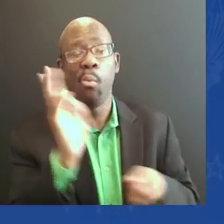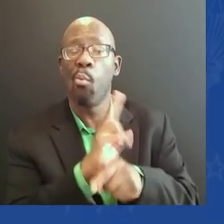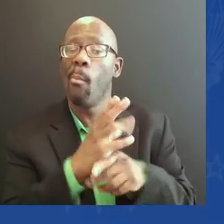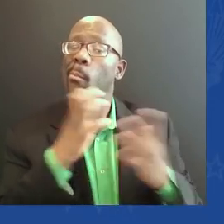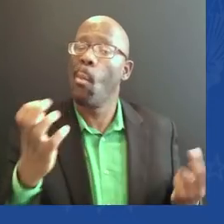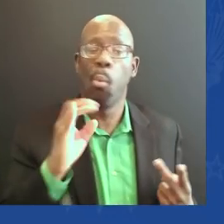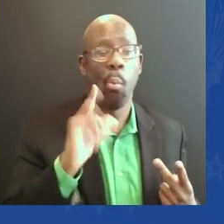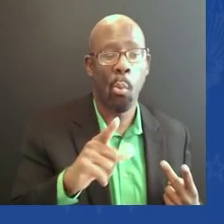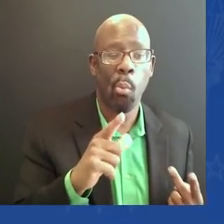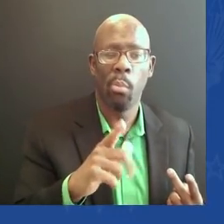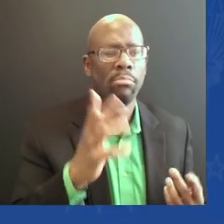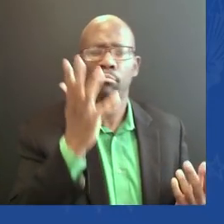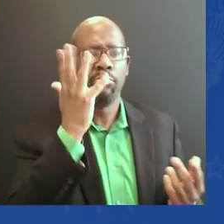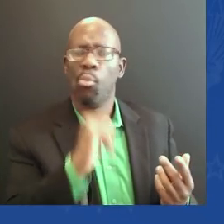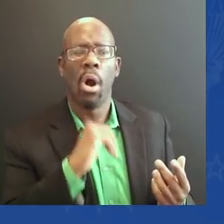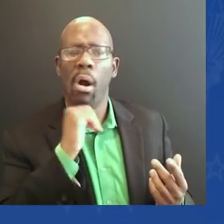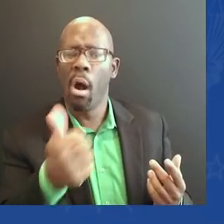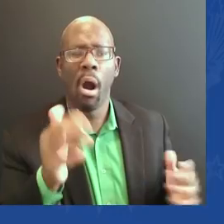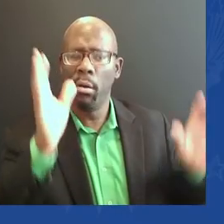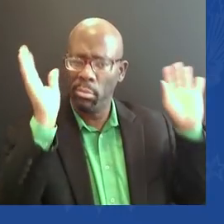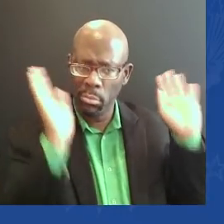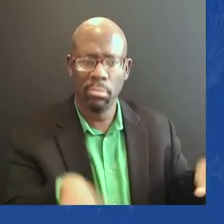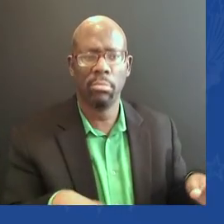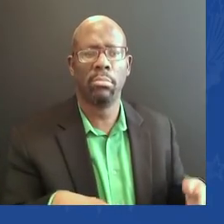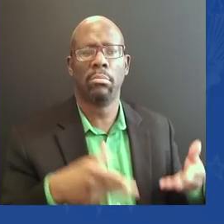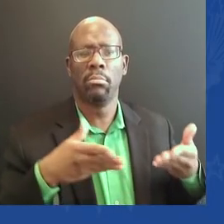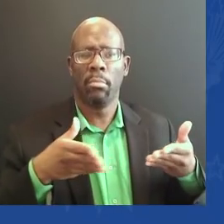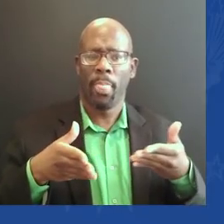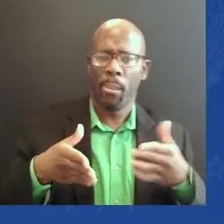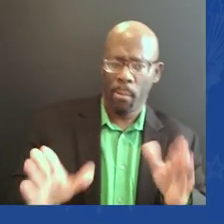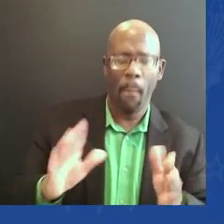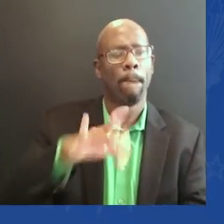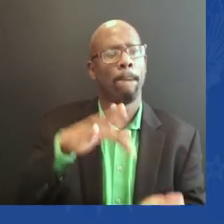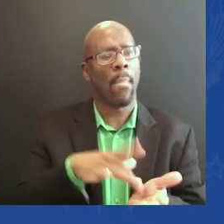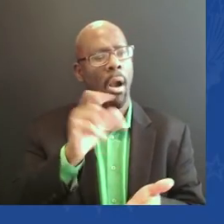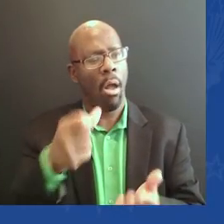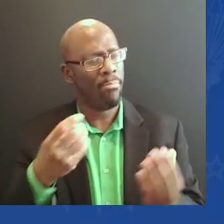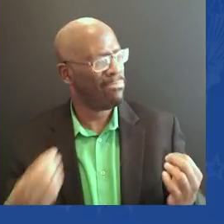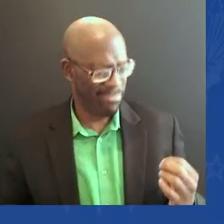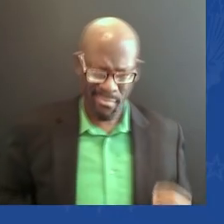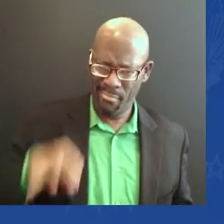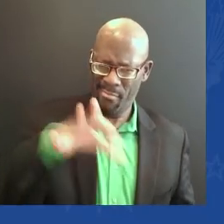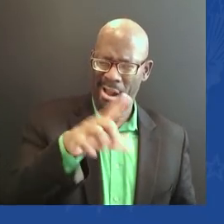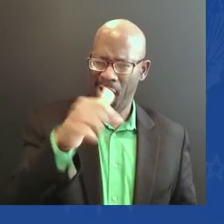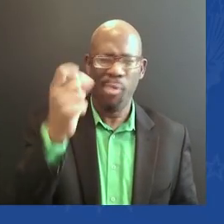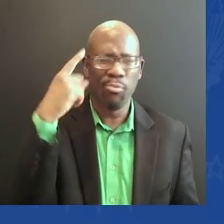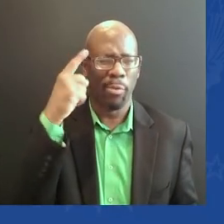around the world to pay more for gasoline in the hope that they would consume fewer fossil fuels and emit less?